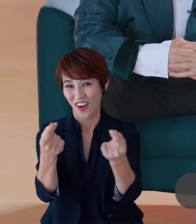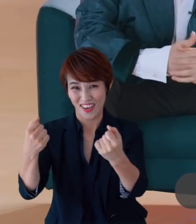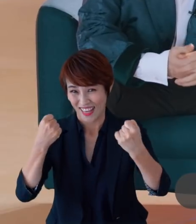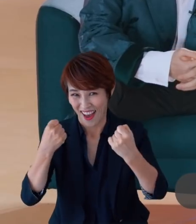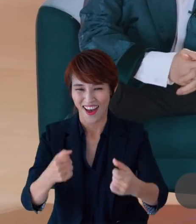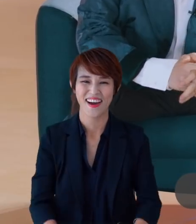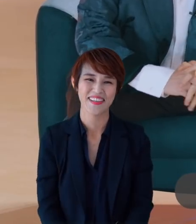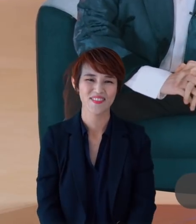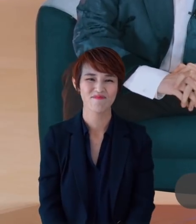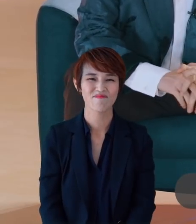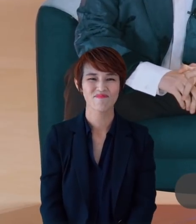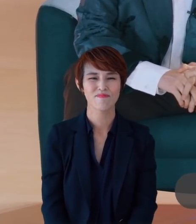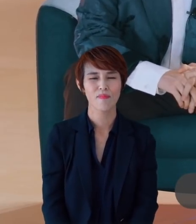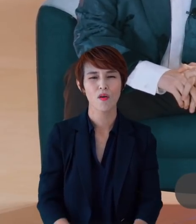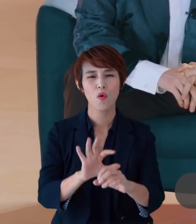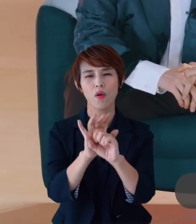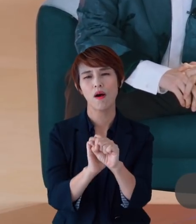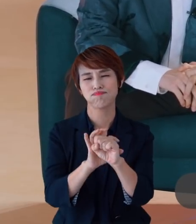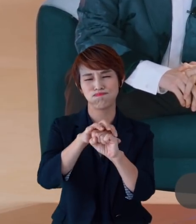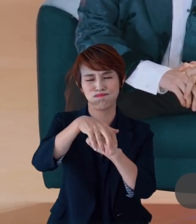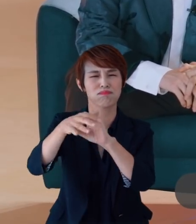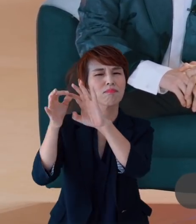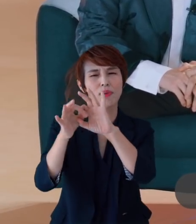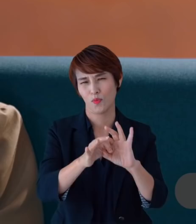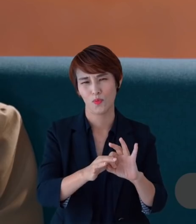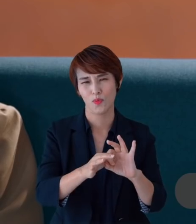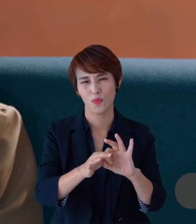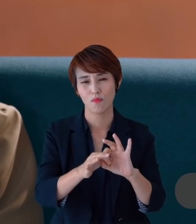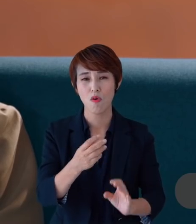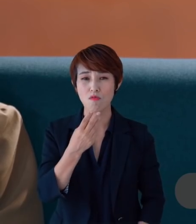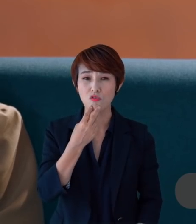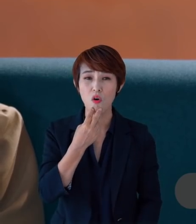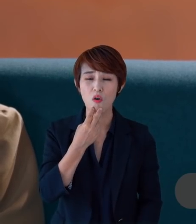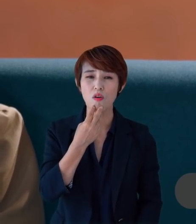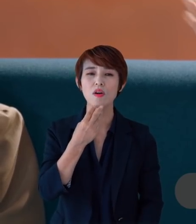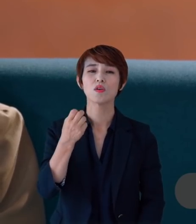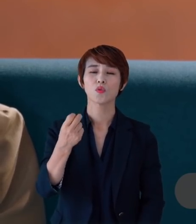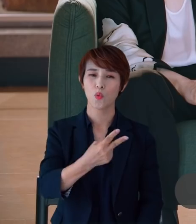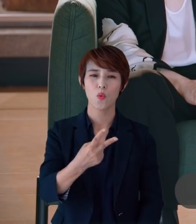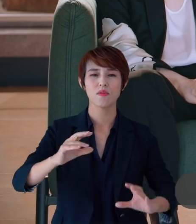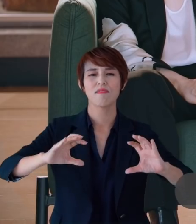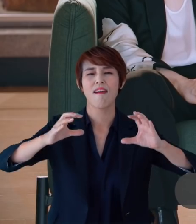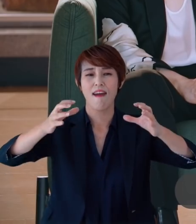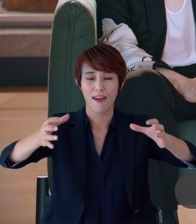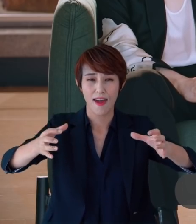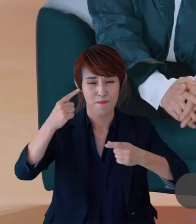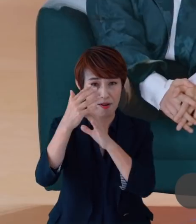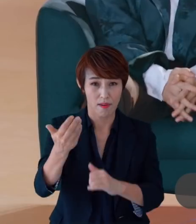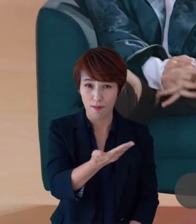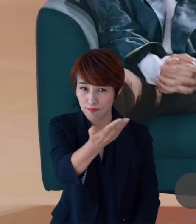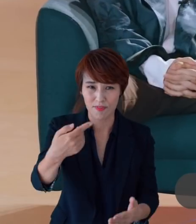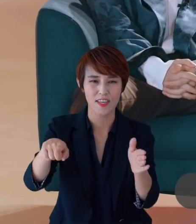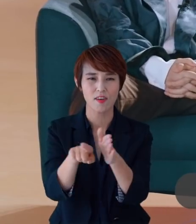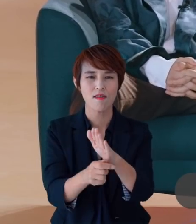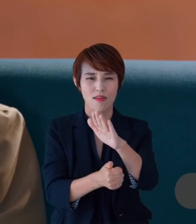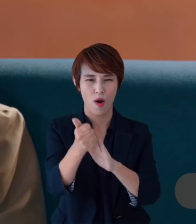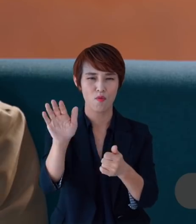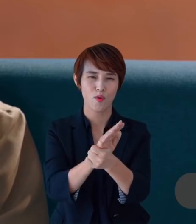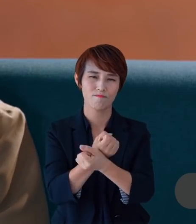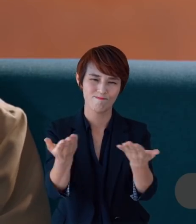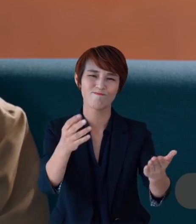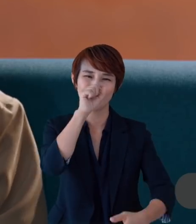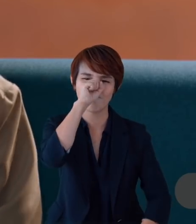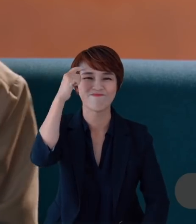j-hope: The pandemic has been ongoing since last year and we wanted to spread a message of hope and comfort to all our fans out there to stay strong.